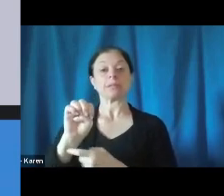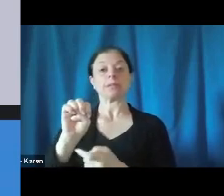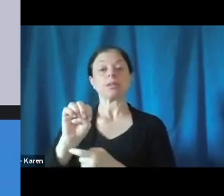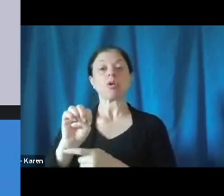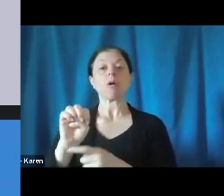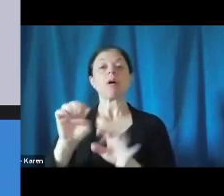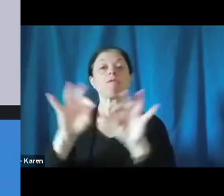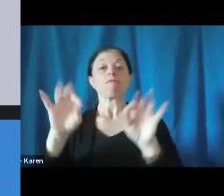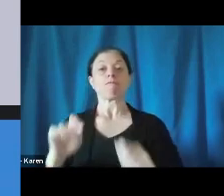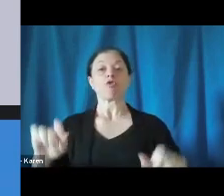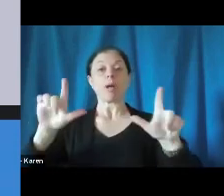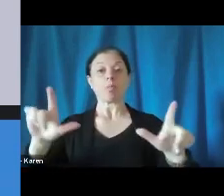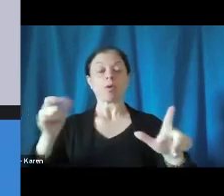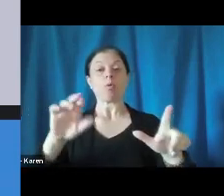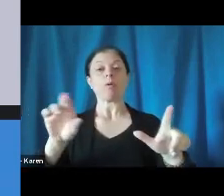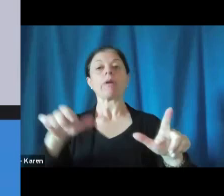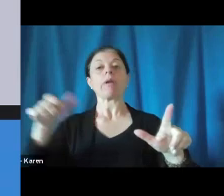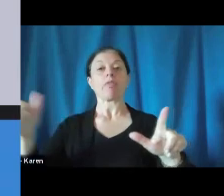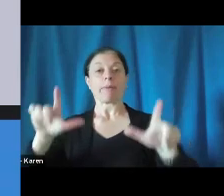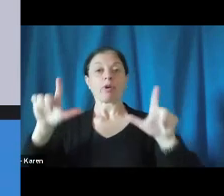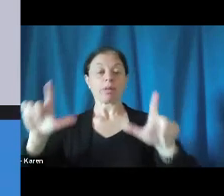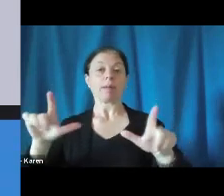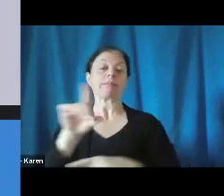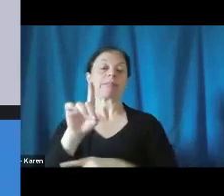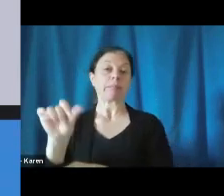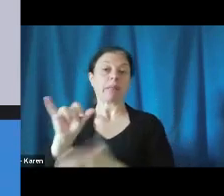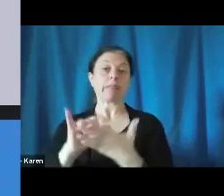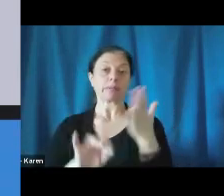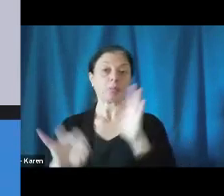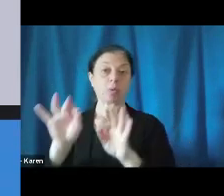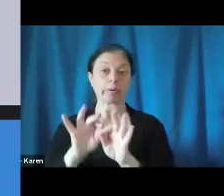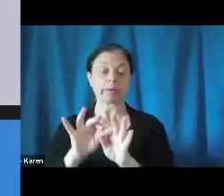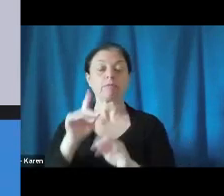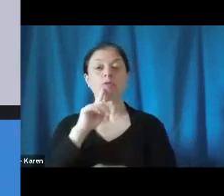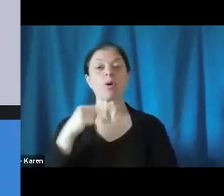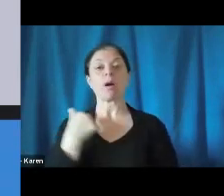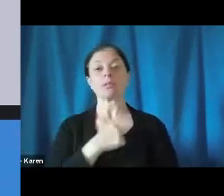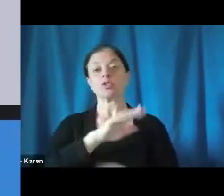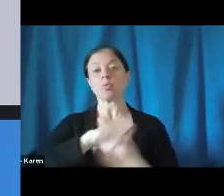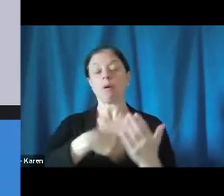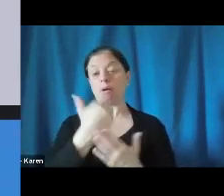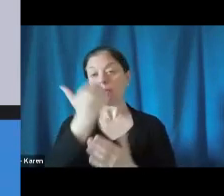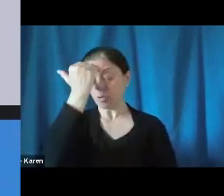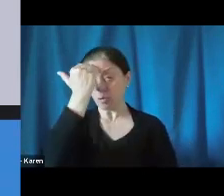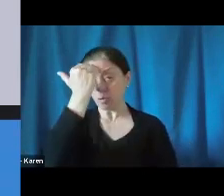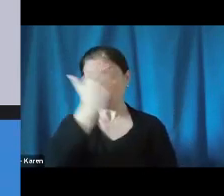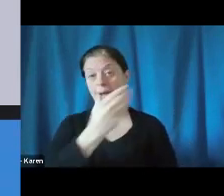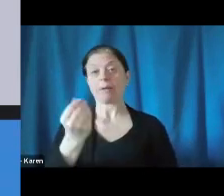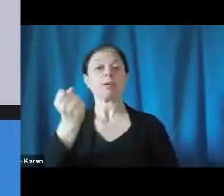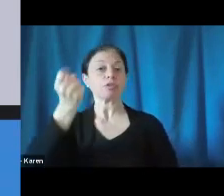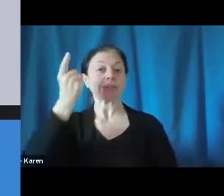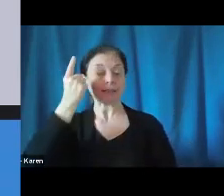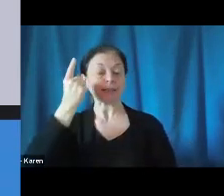justice" can often be used synonymously with "Disability Rights," which makes